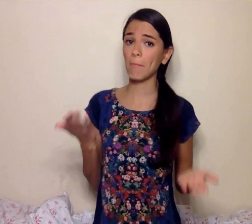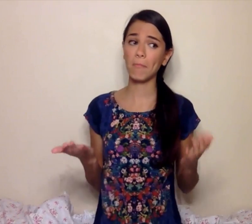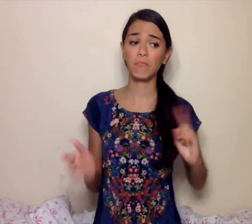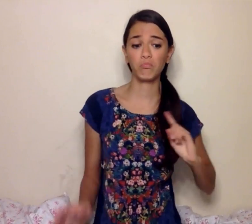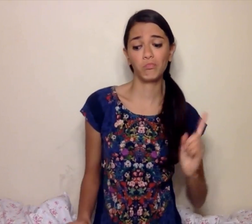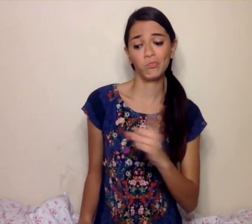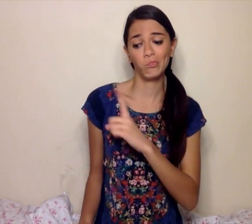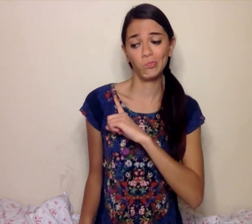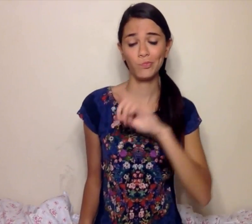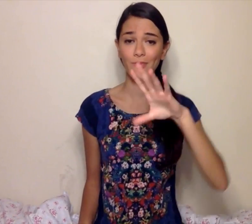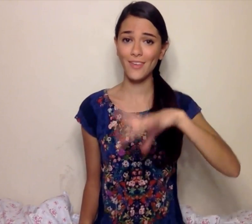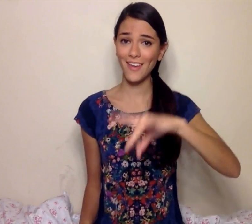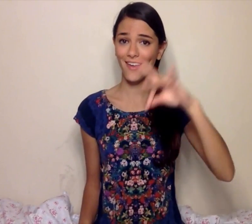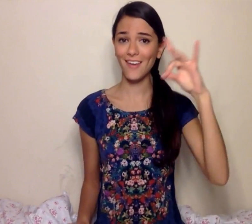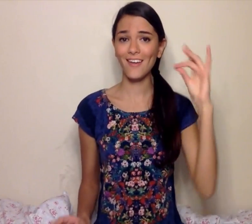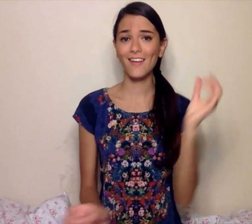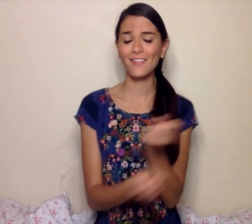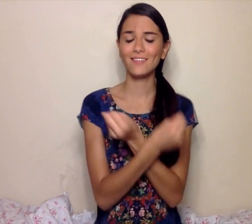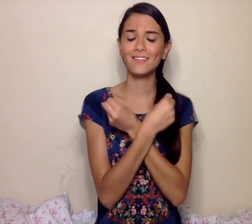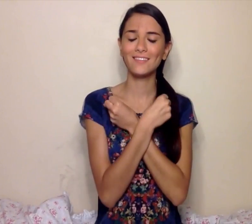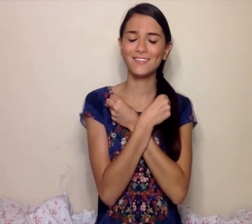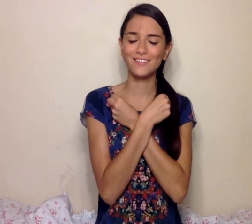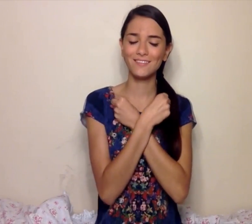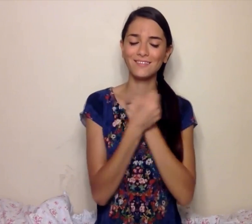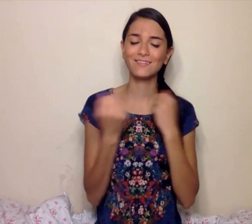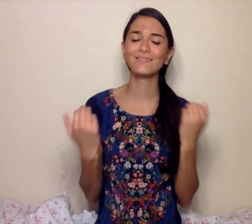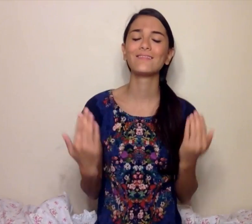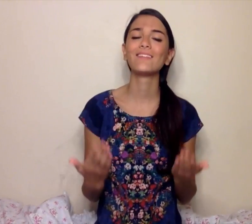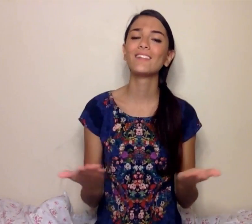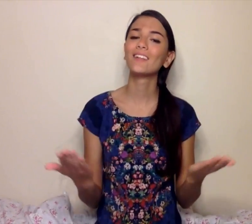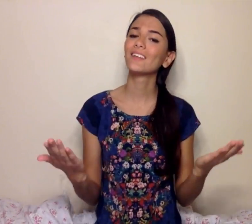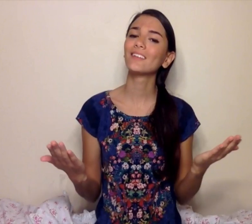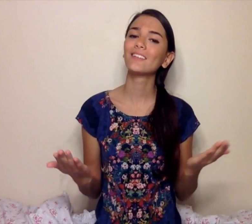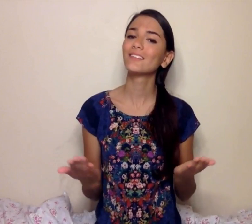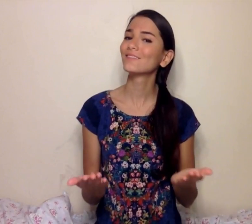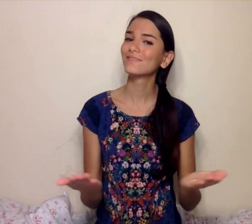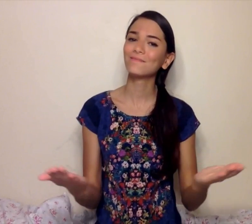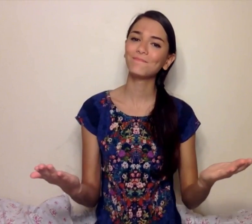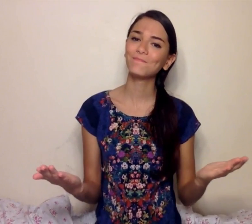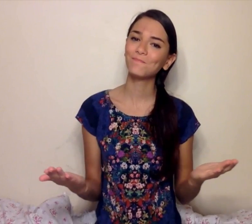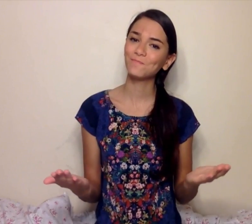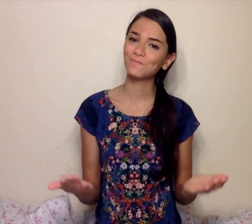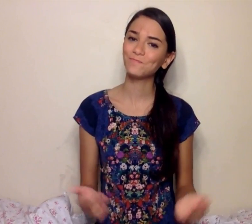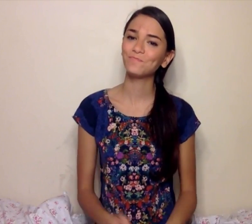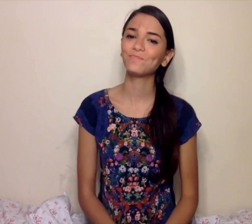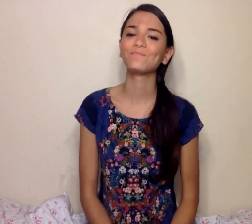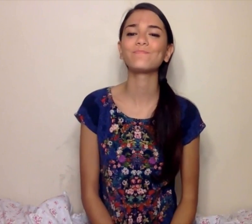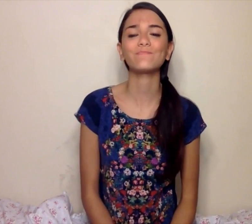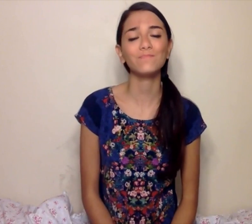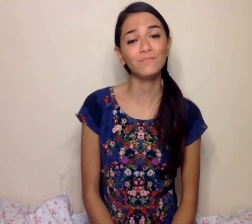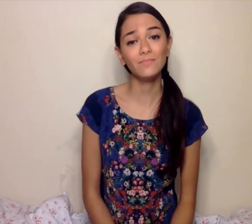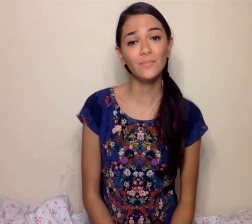That maybe we found love right where we are